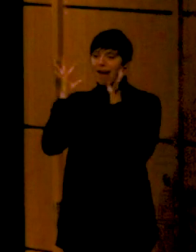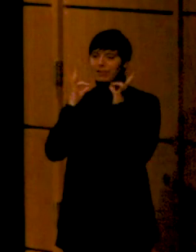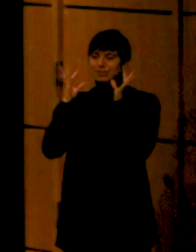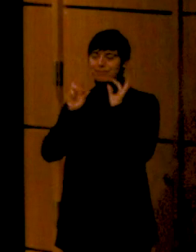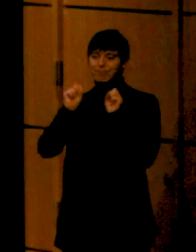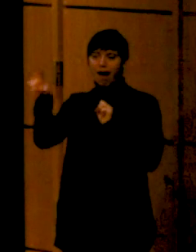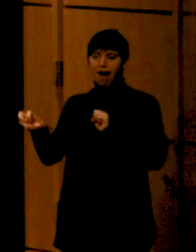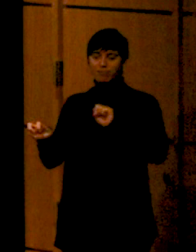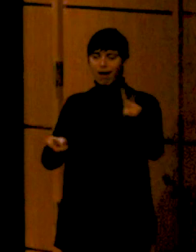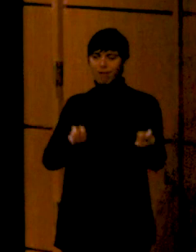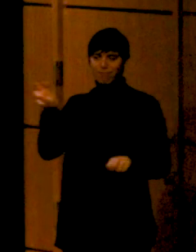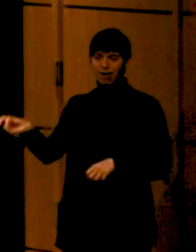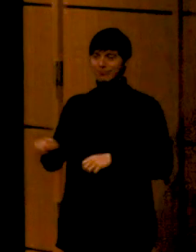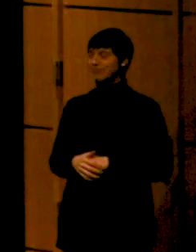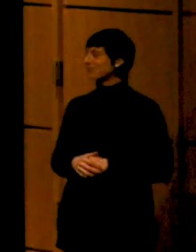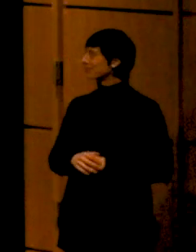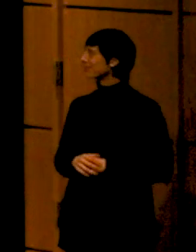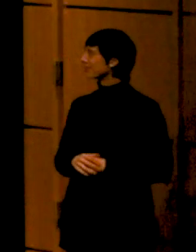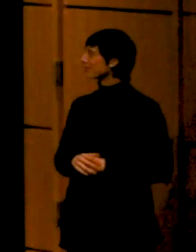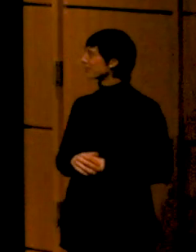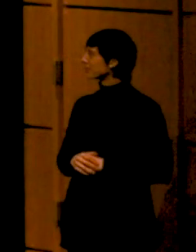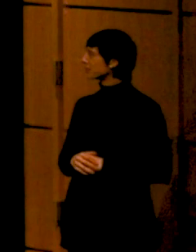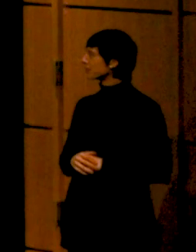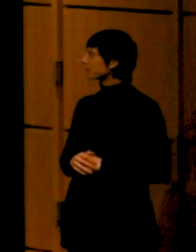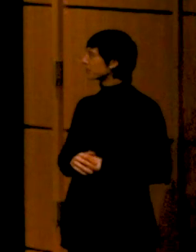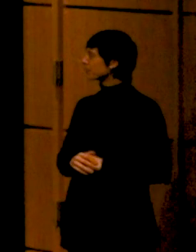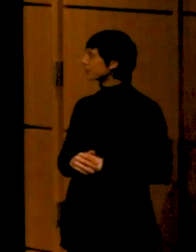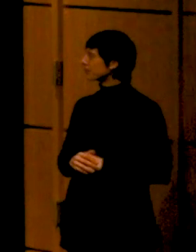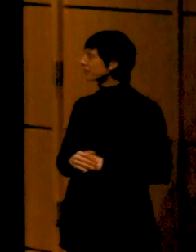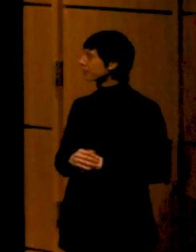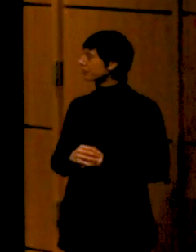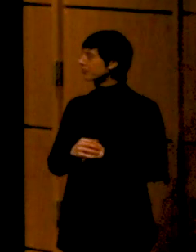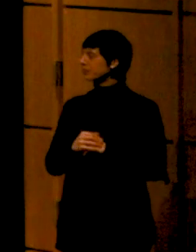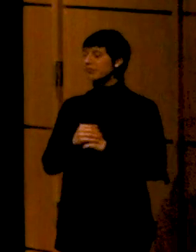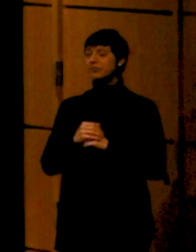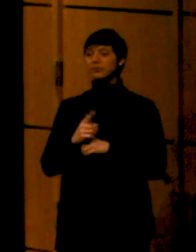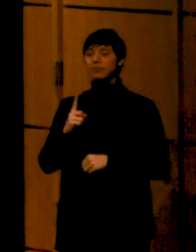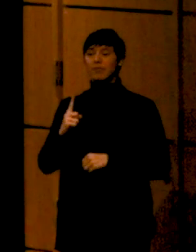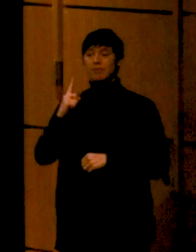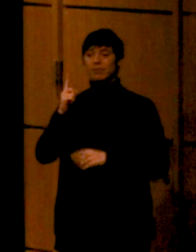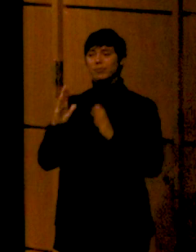And I'm going to finally you're going to find a small section upstairs devoted to George's works.